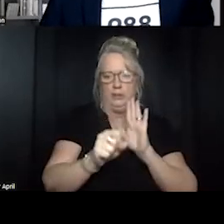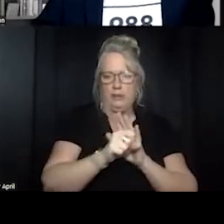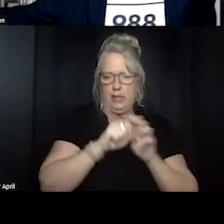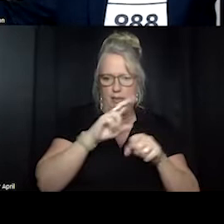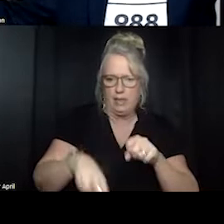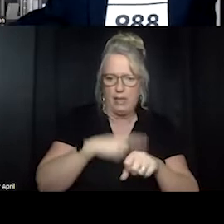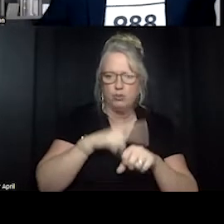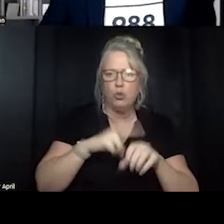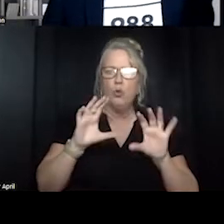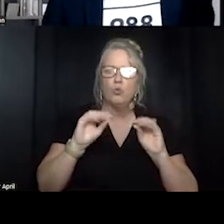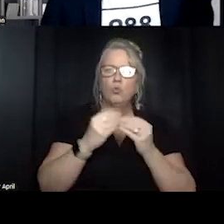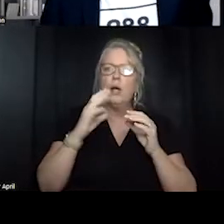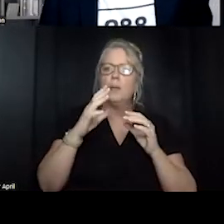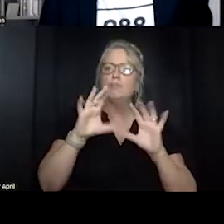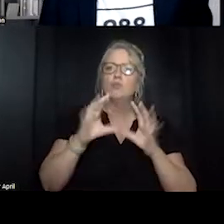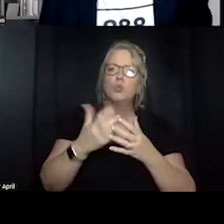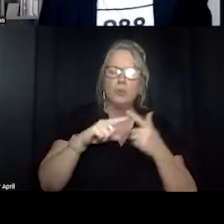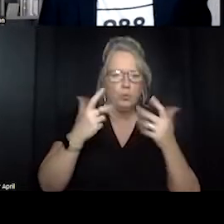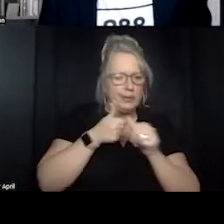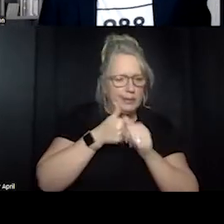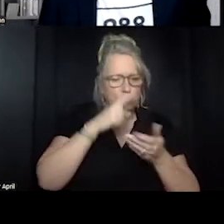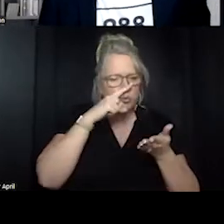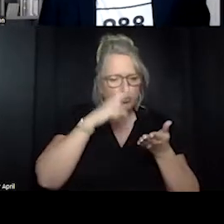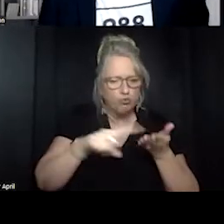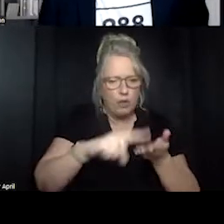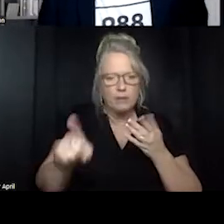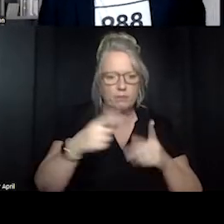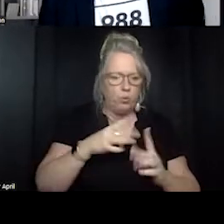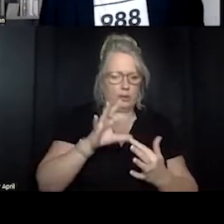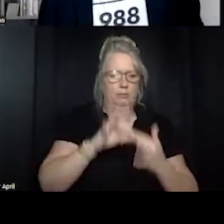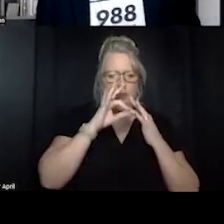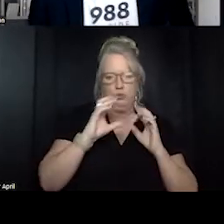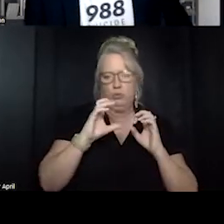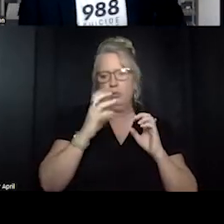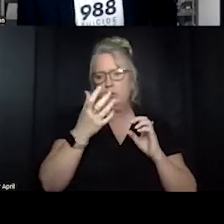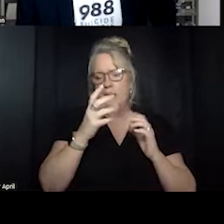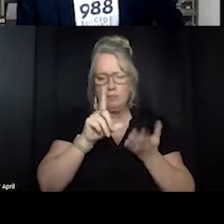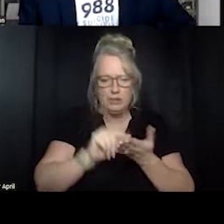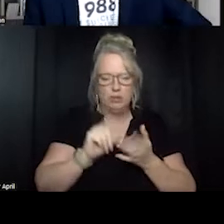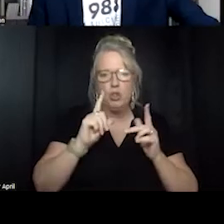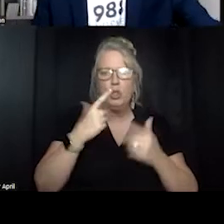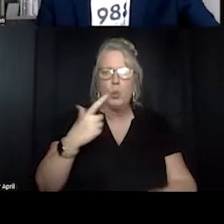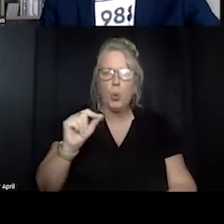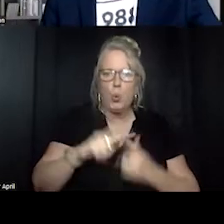WE CONTINUE TO TRACK THE THE, SPECIAL EDITION GO LIVE EVENT. SECRETARY RITTMAN IS